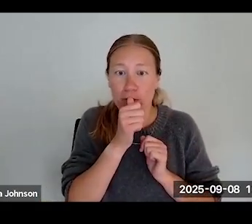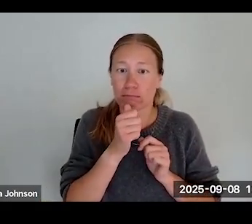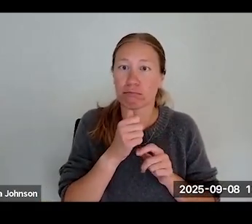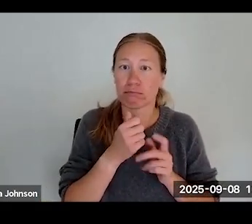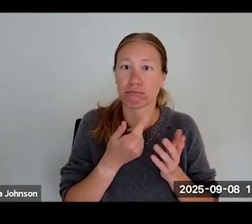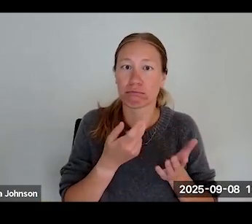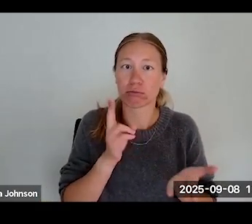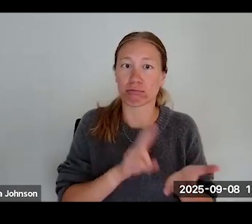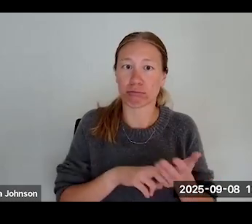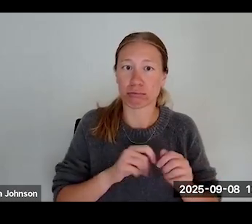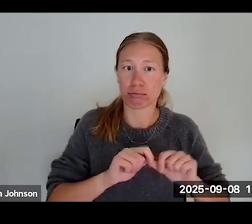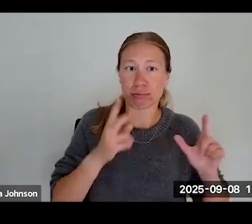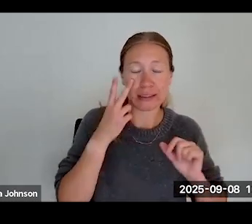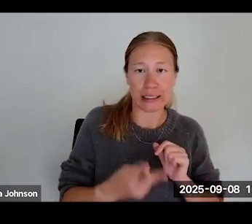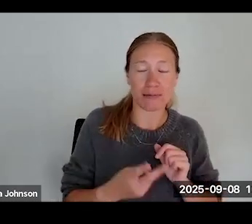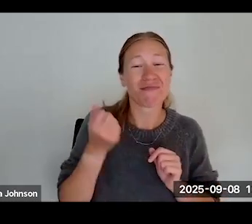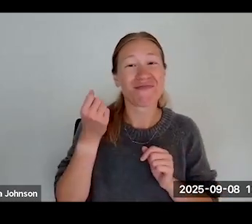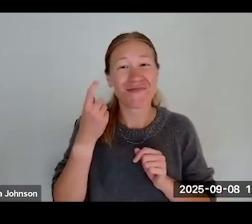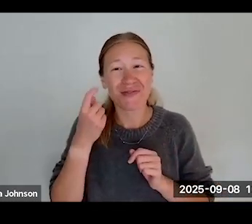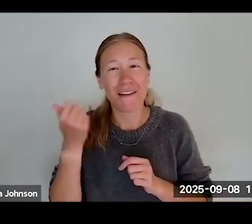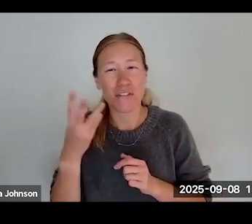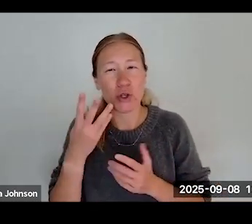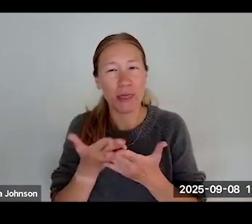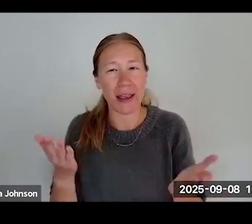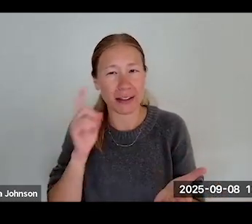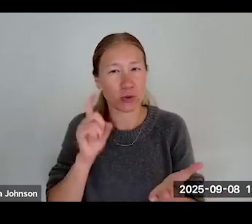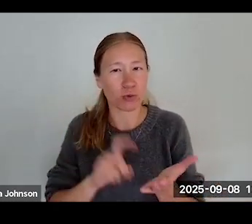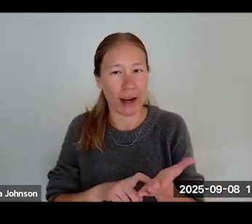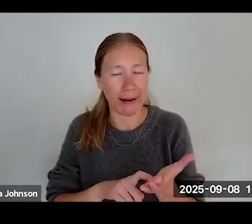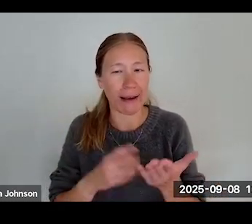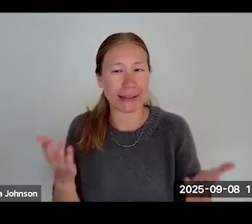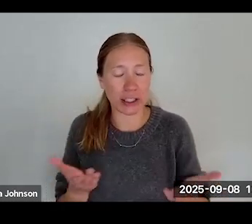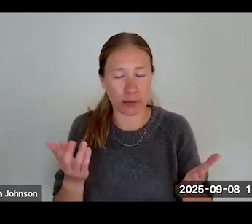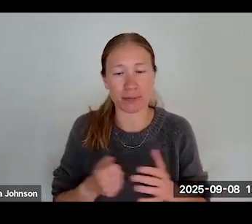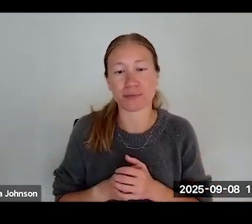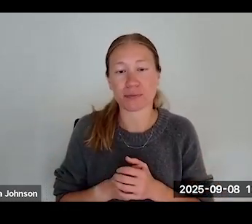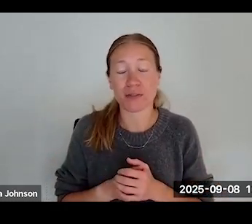However, there's a couple of things to note here. If there is a web equivalent,